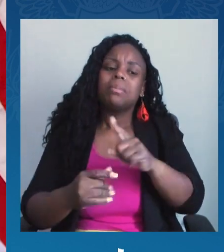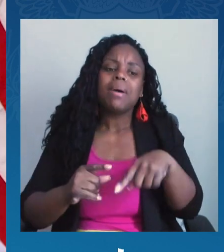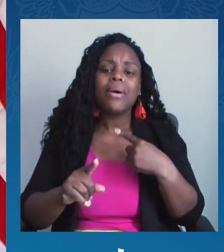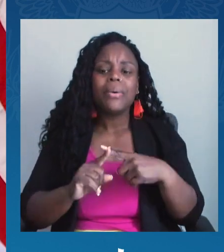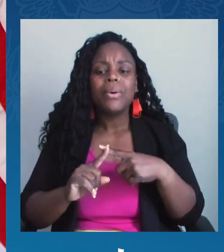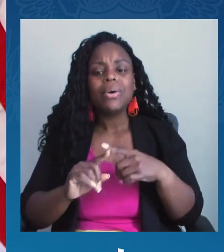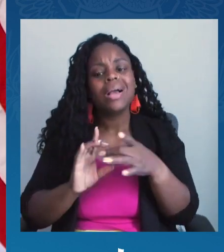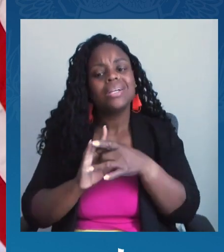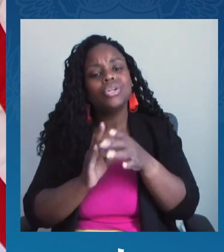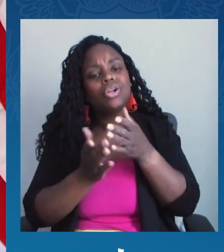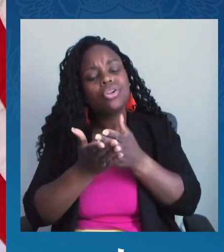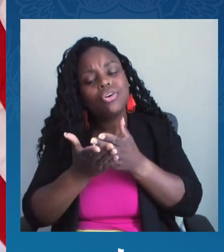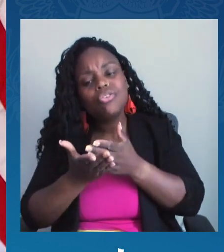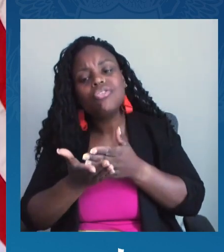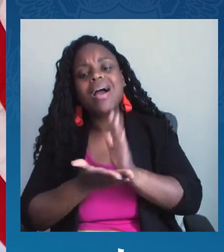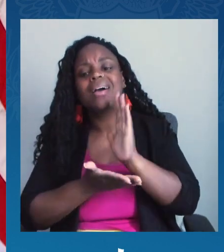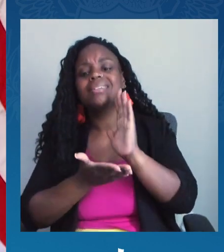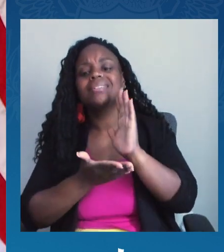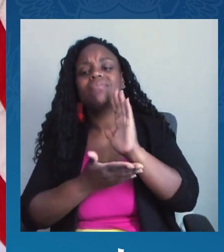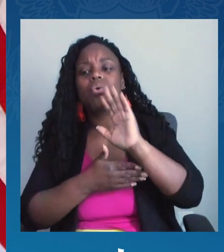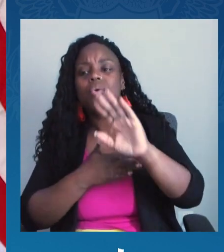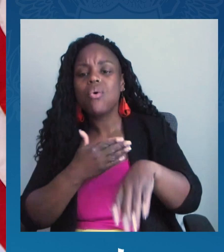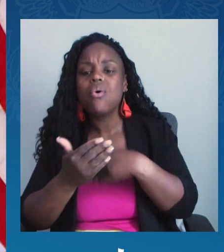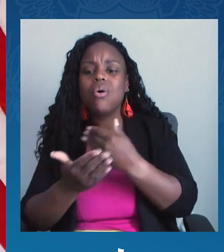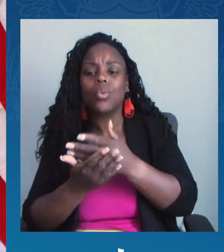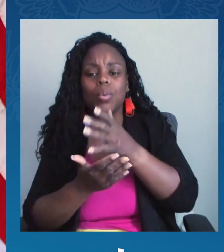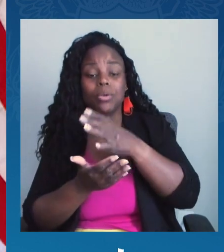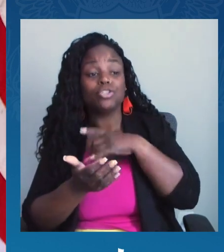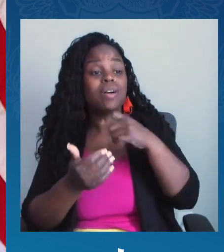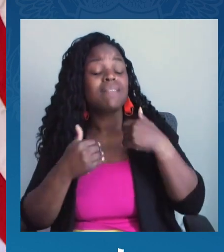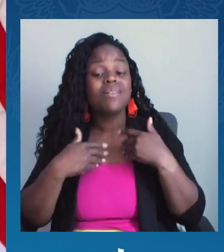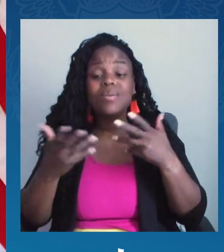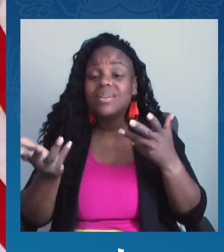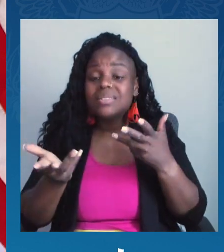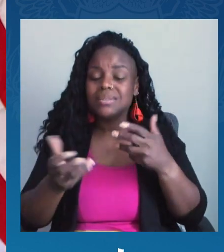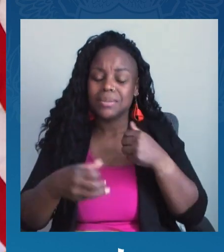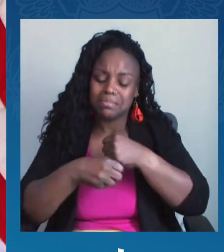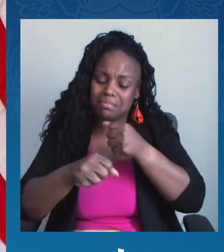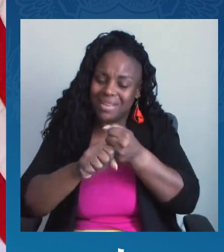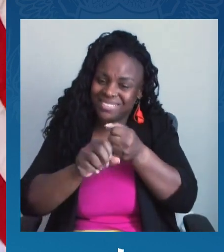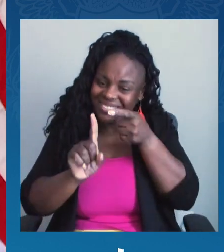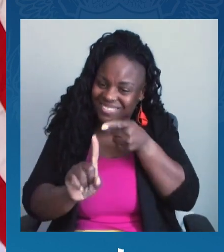All women should have to make decisions about her own body